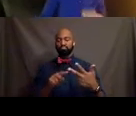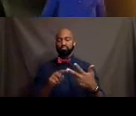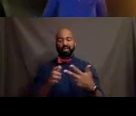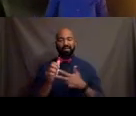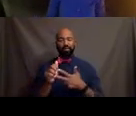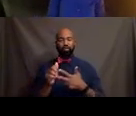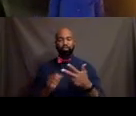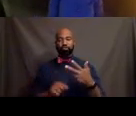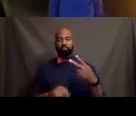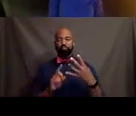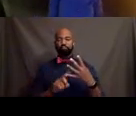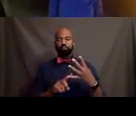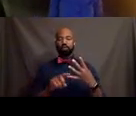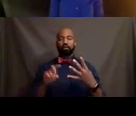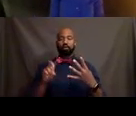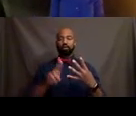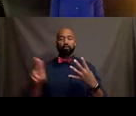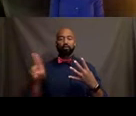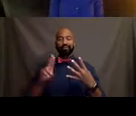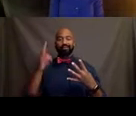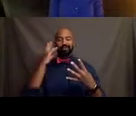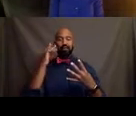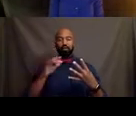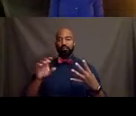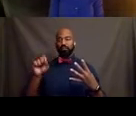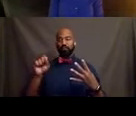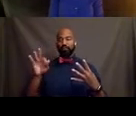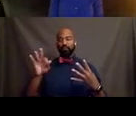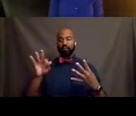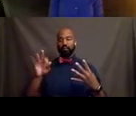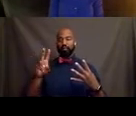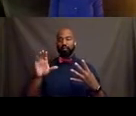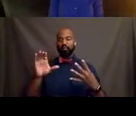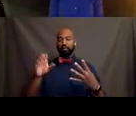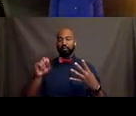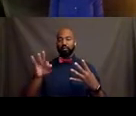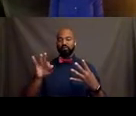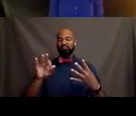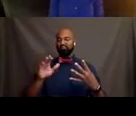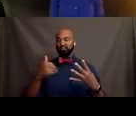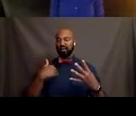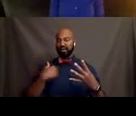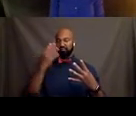also has quite a robust resource for both providers as well as patients, and then the WPATH